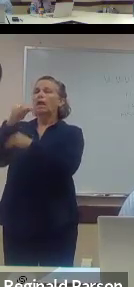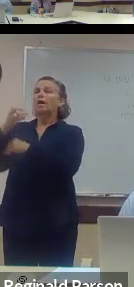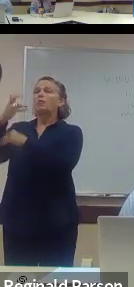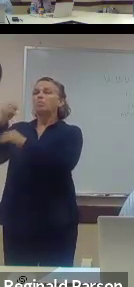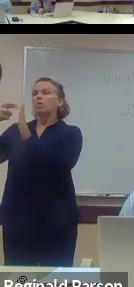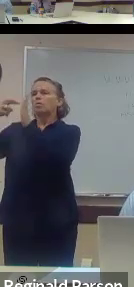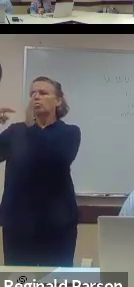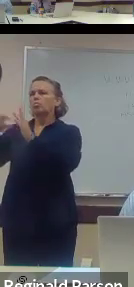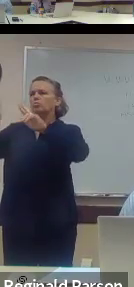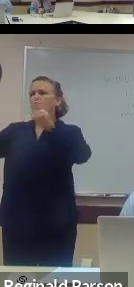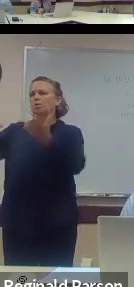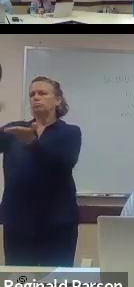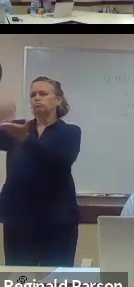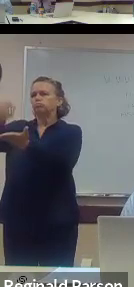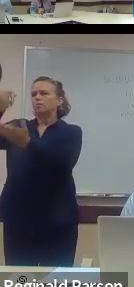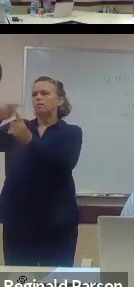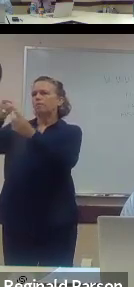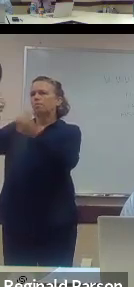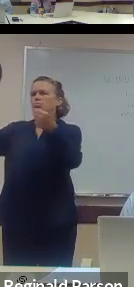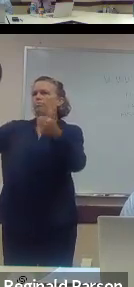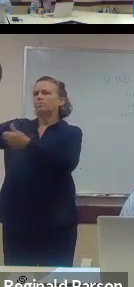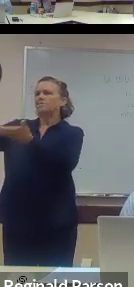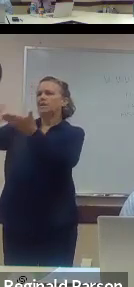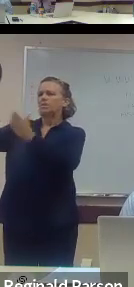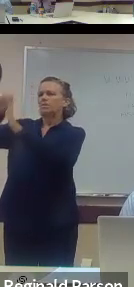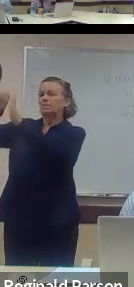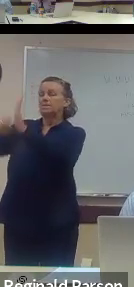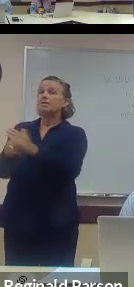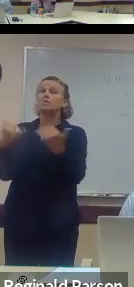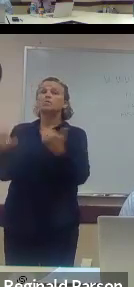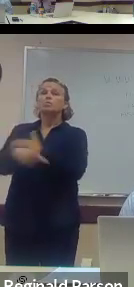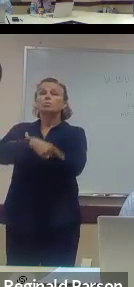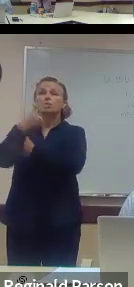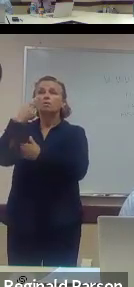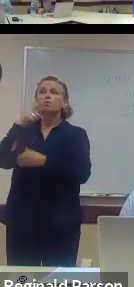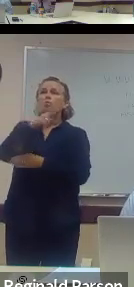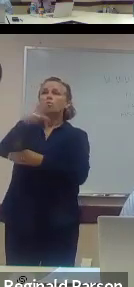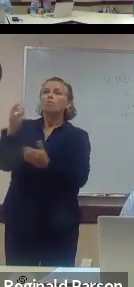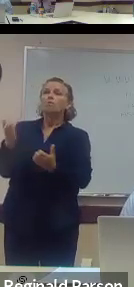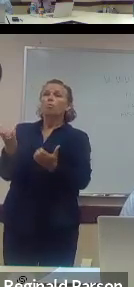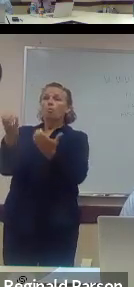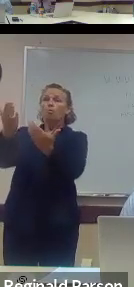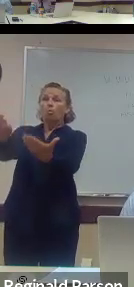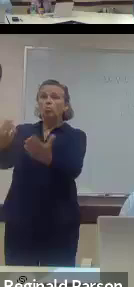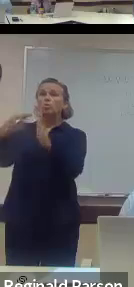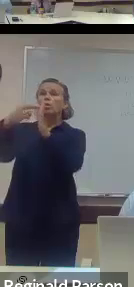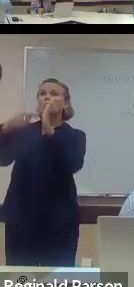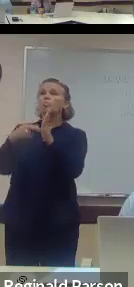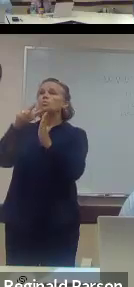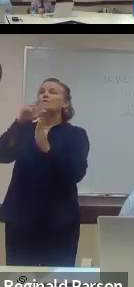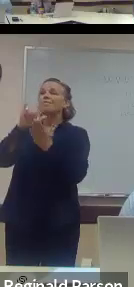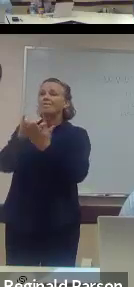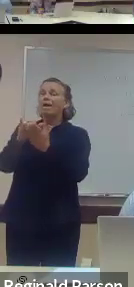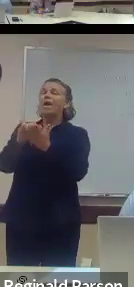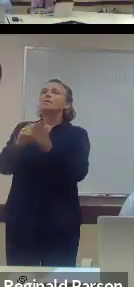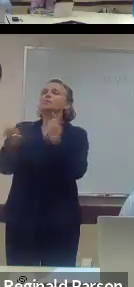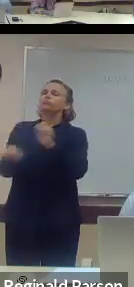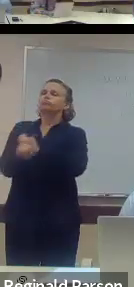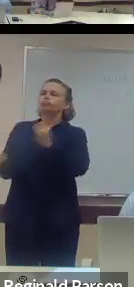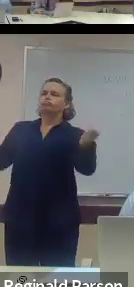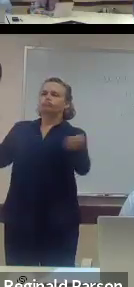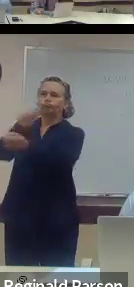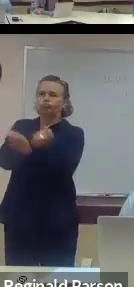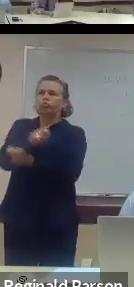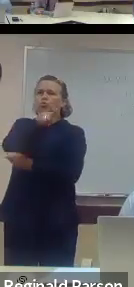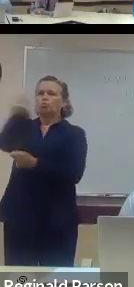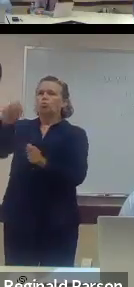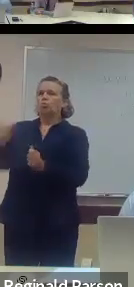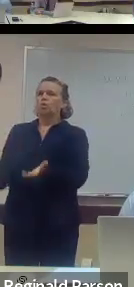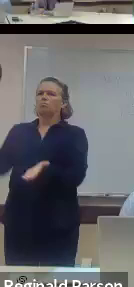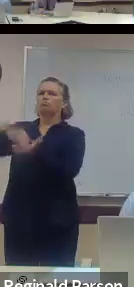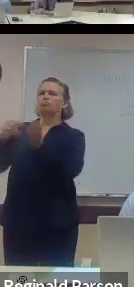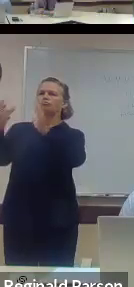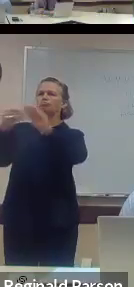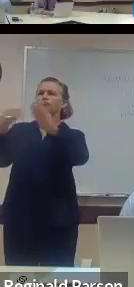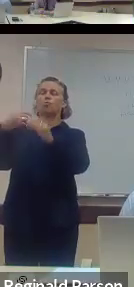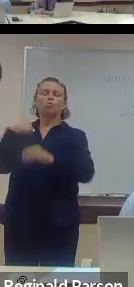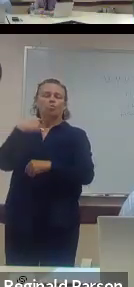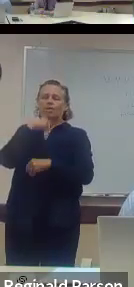Reginald Parson: The process today is for us to hear and capture comments on the sections of the proposed rule that have been materially changed. It is not meant to be a form to answer questions or to come to consensus on the role as proposed.